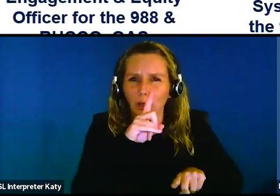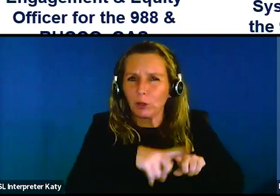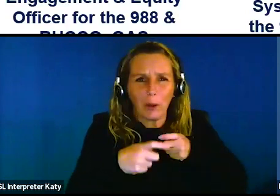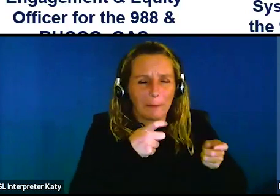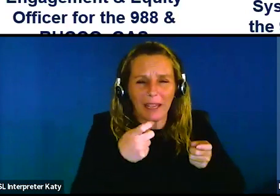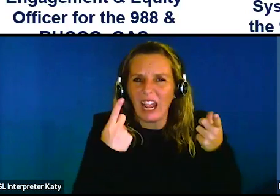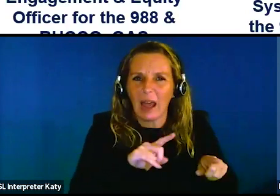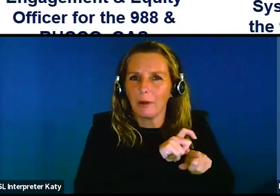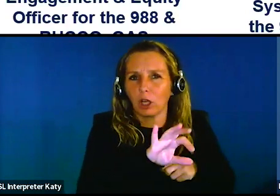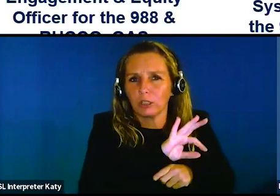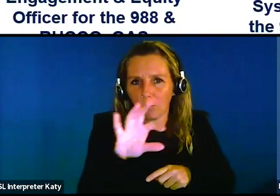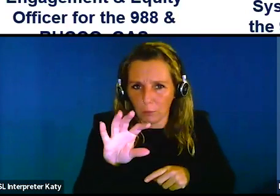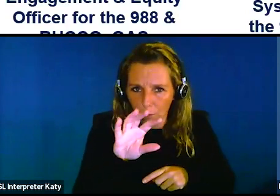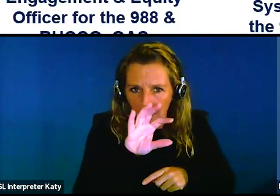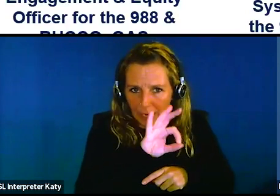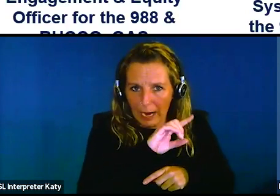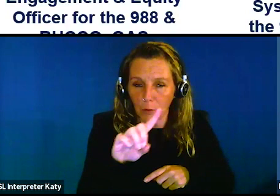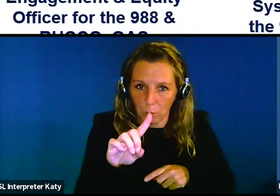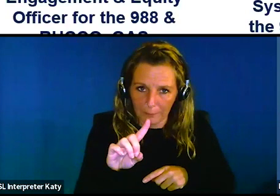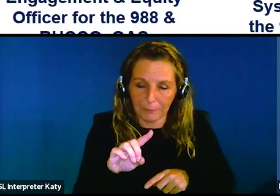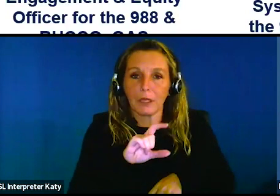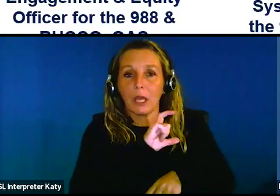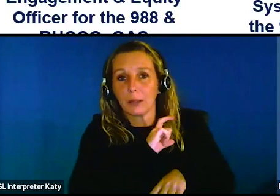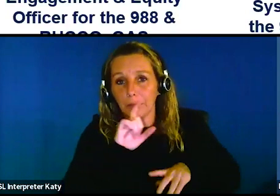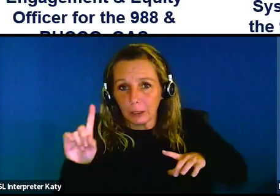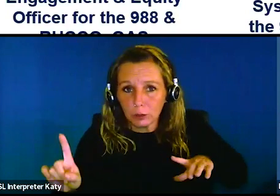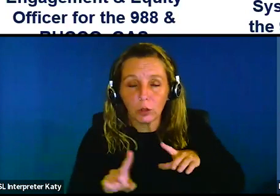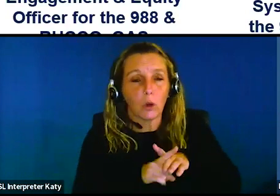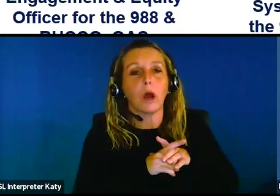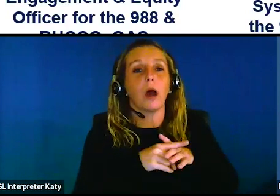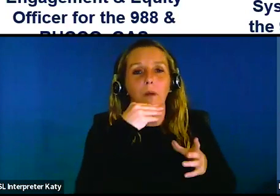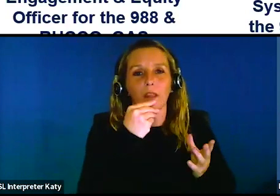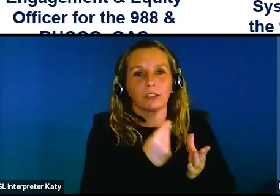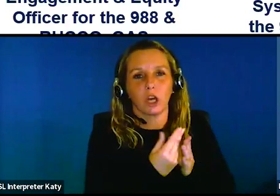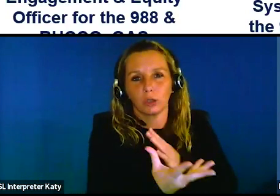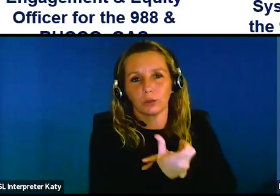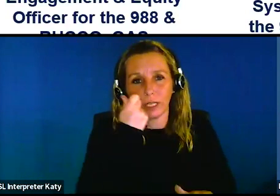The police arrived and she was eventually taken away due to language issues.